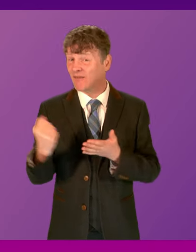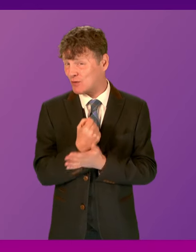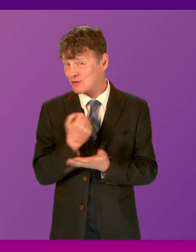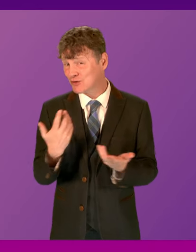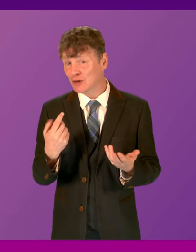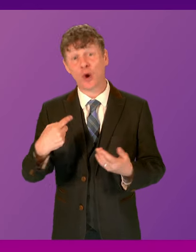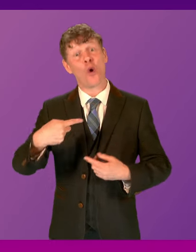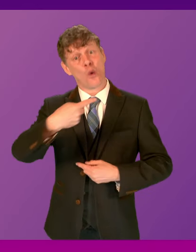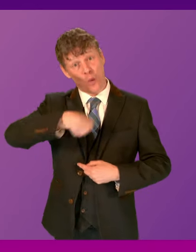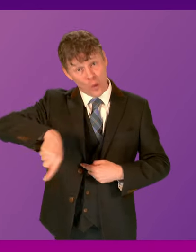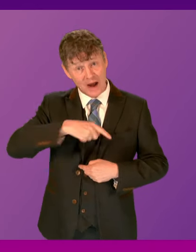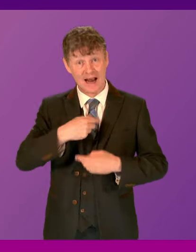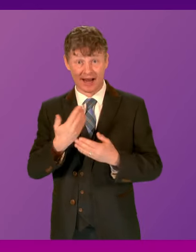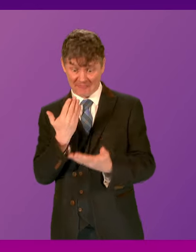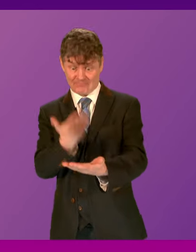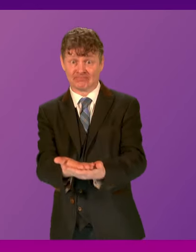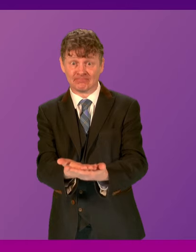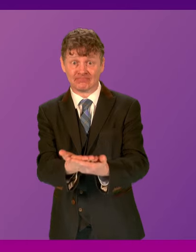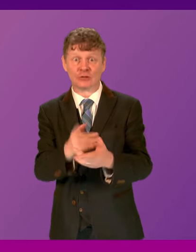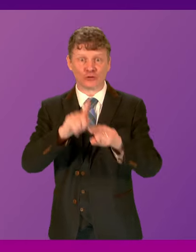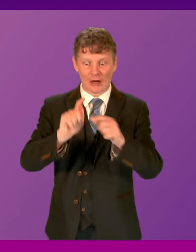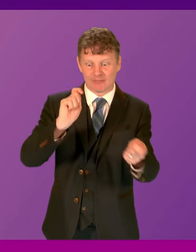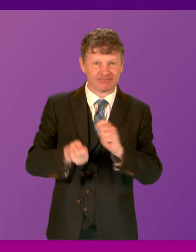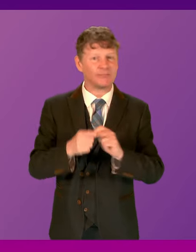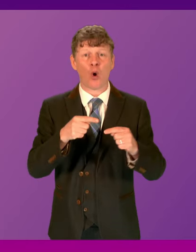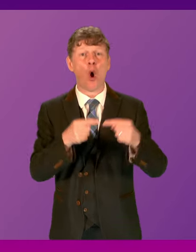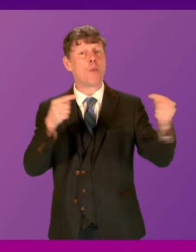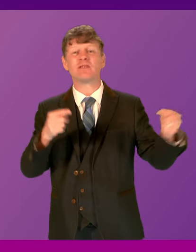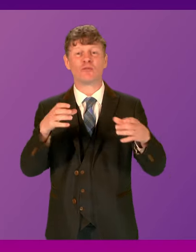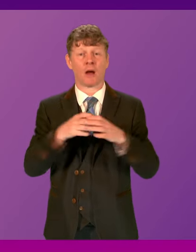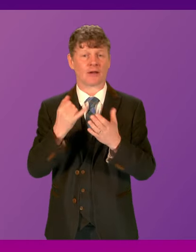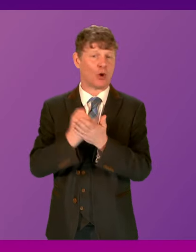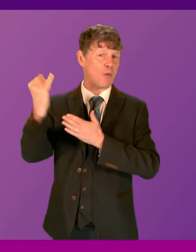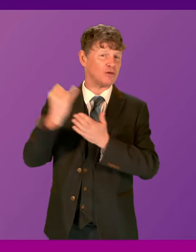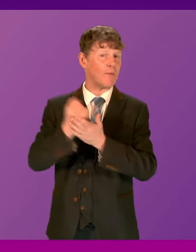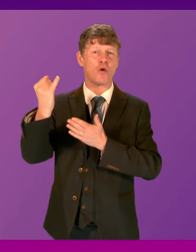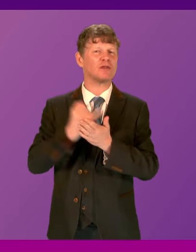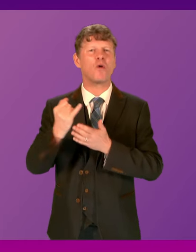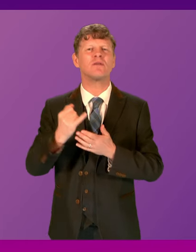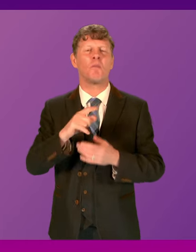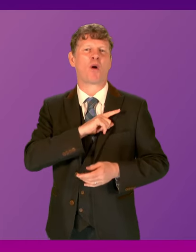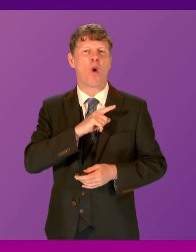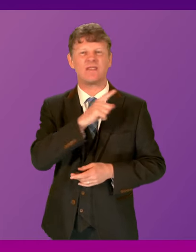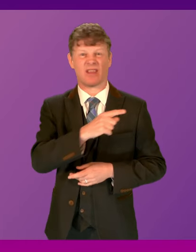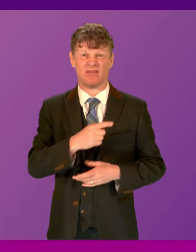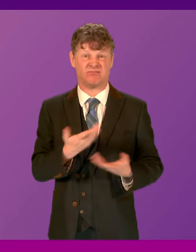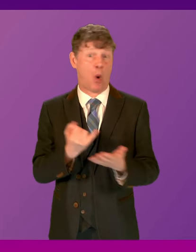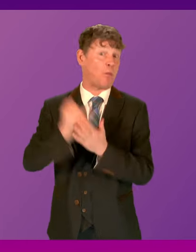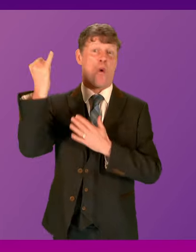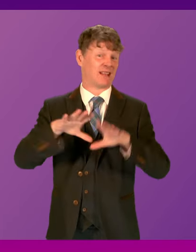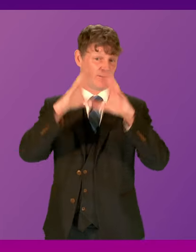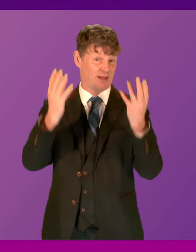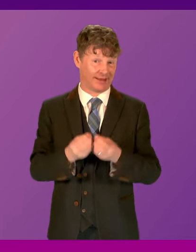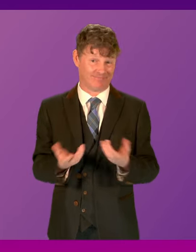bring forward such measures, Opposition parties oppose them simply for the sake of opposing them.